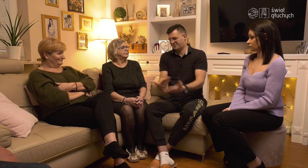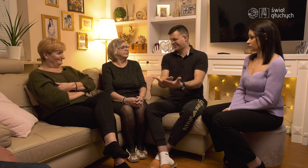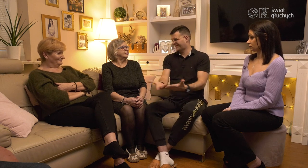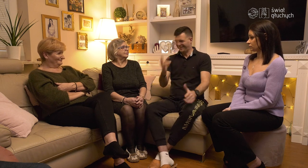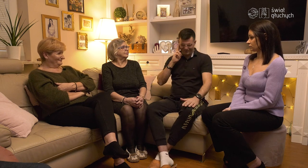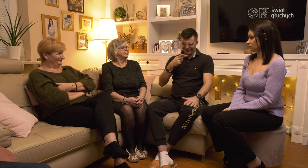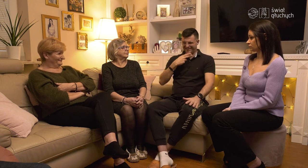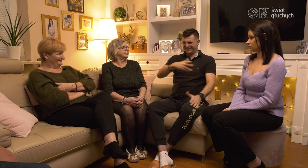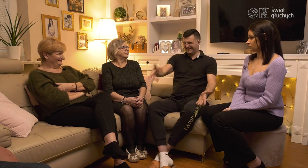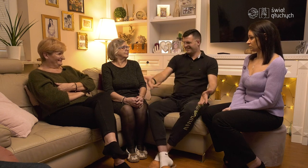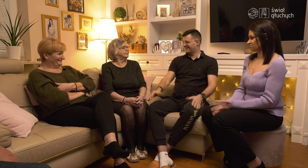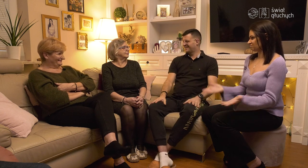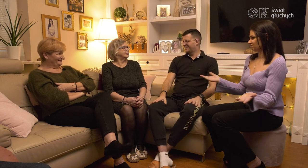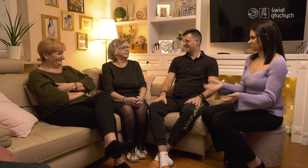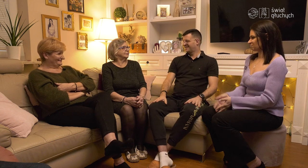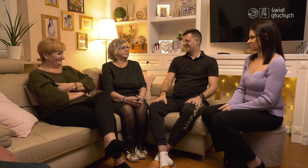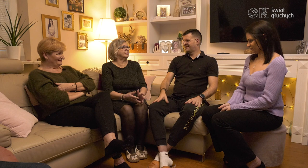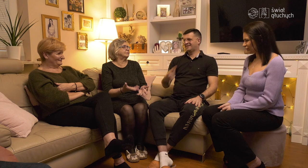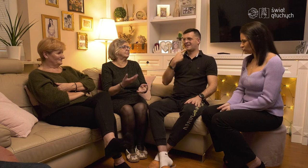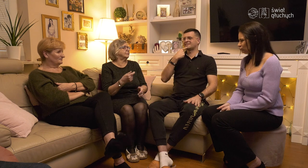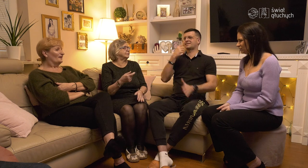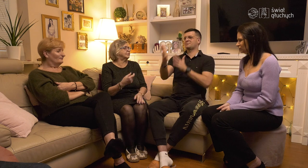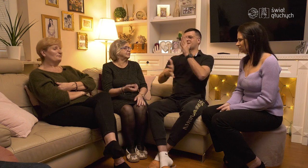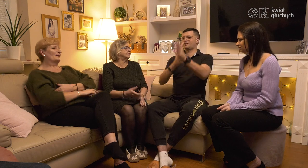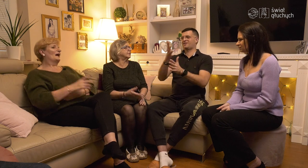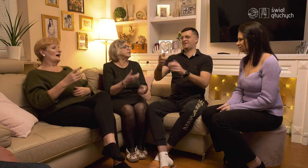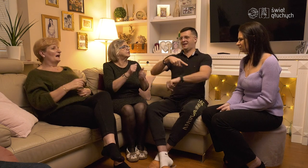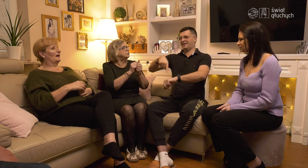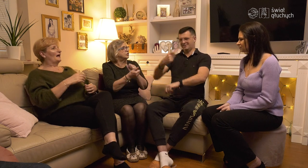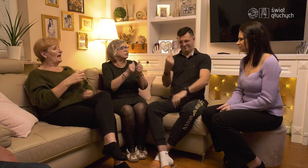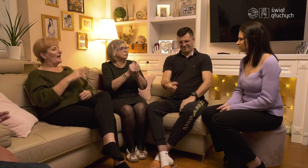What for, after all they are deaf! Why do they need it! [Monika]: Do you know? Do you understand what's going on?